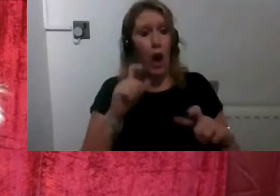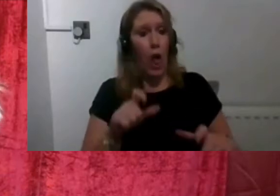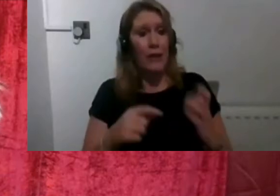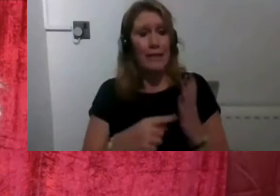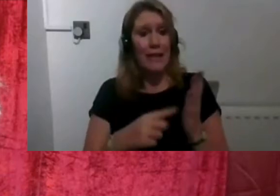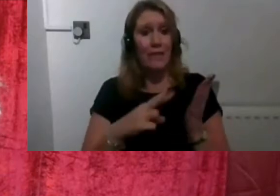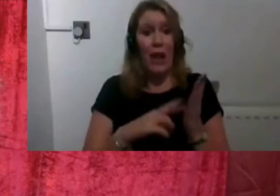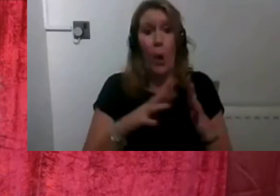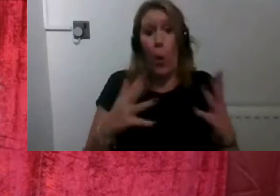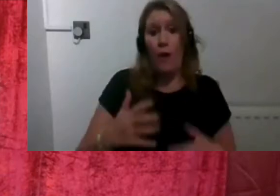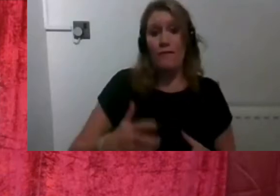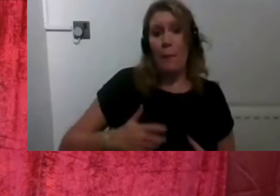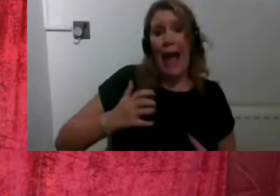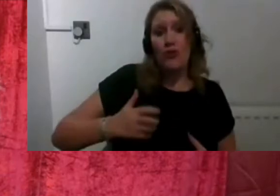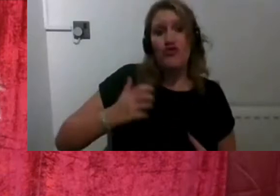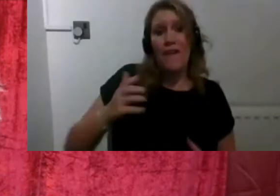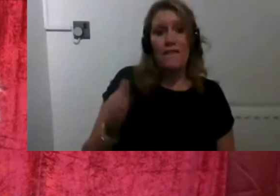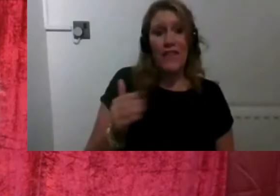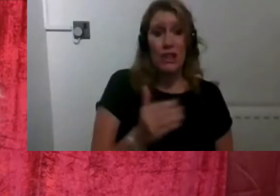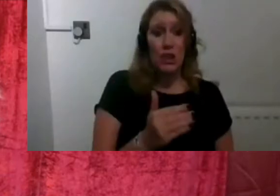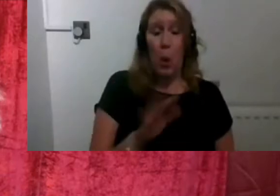Angry Fish, and some of you will not know